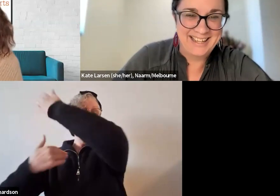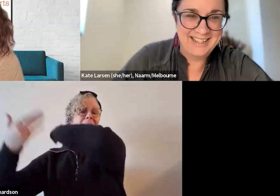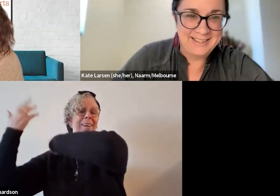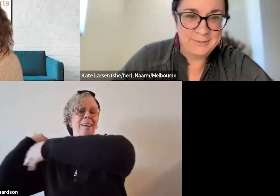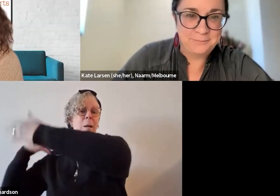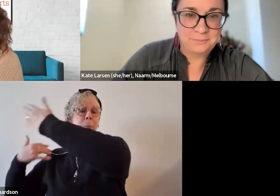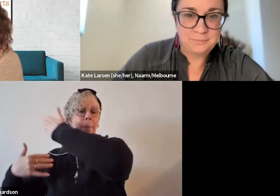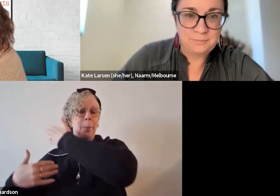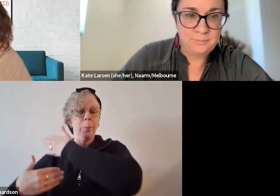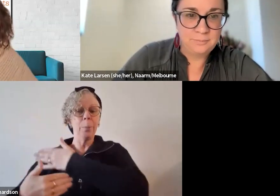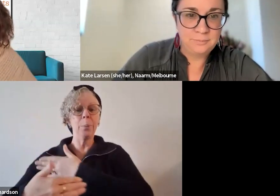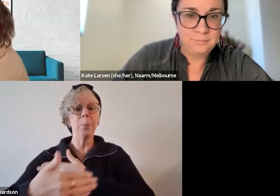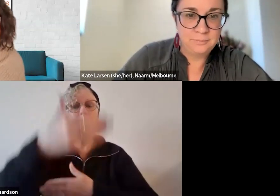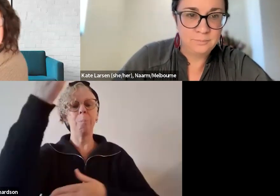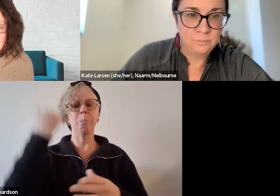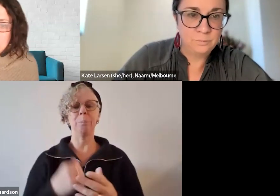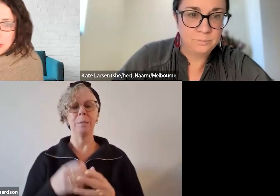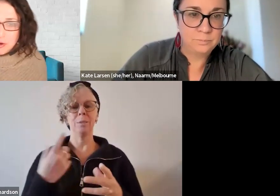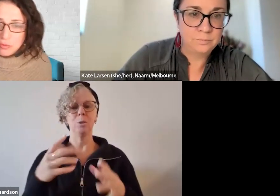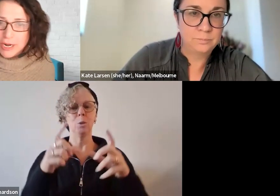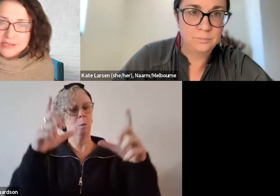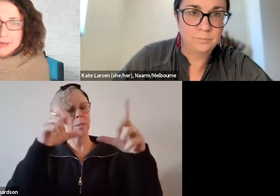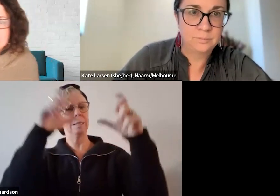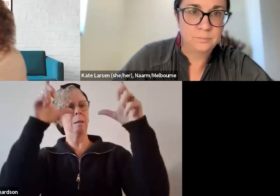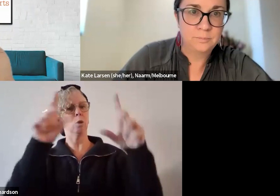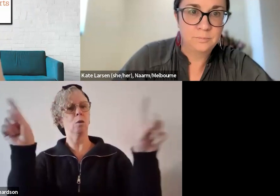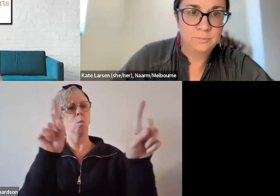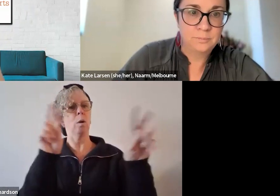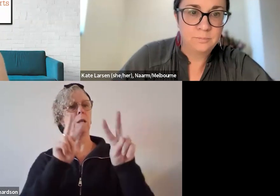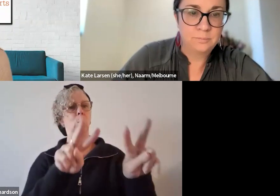to a really good snapshot of what our sector's kind of gone through,